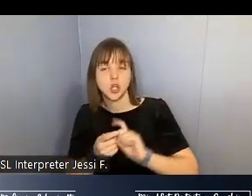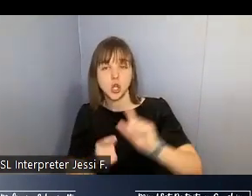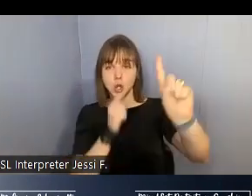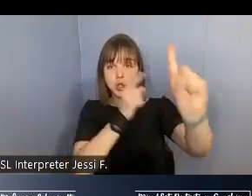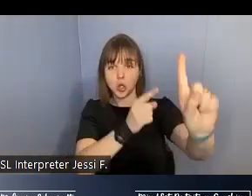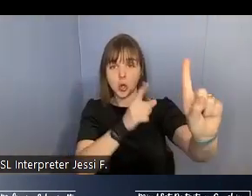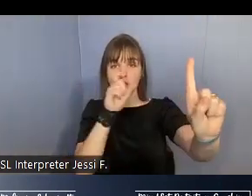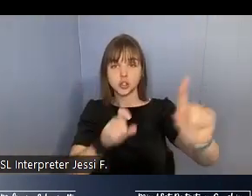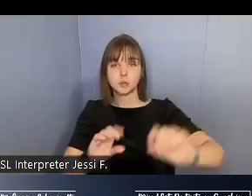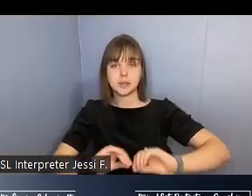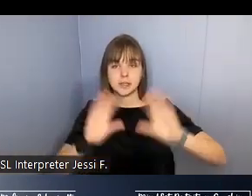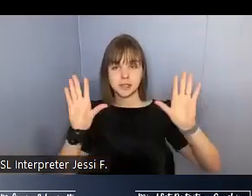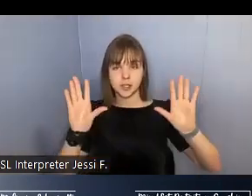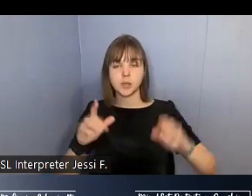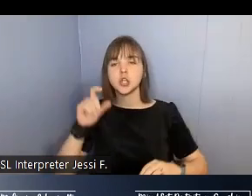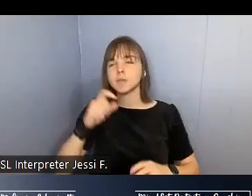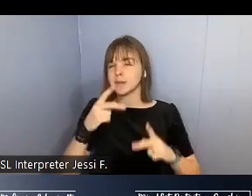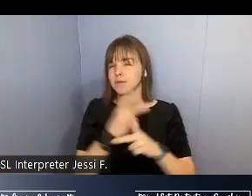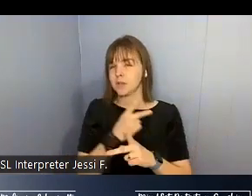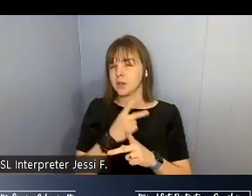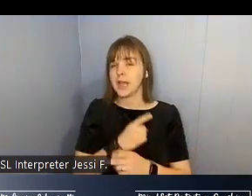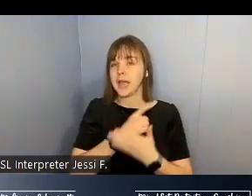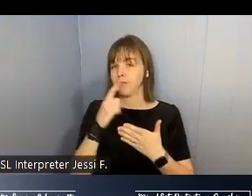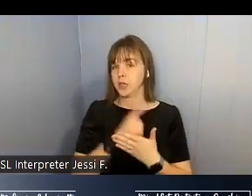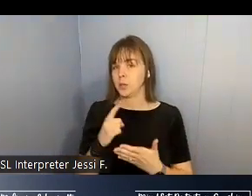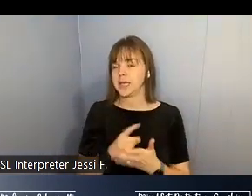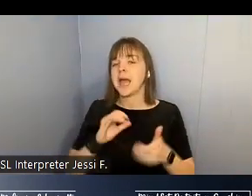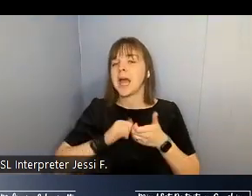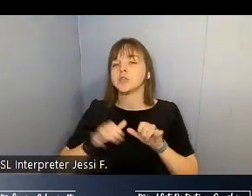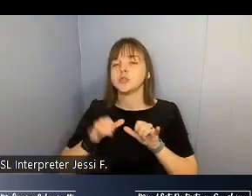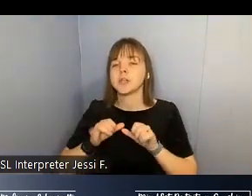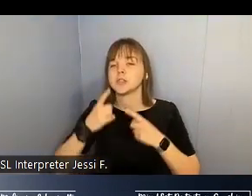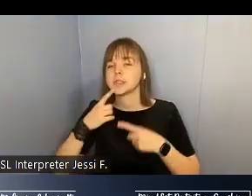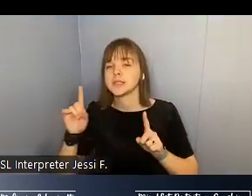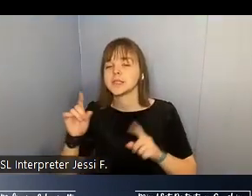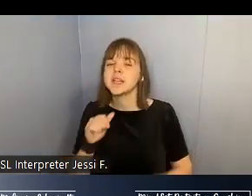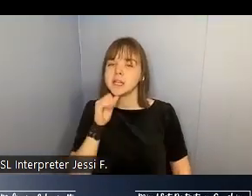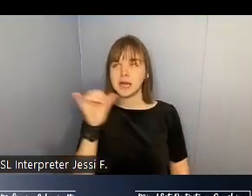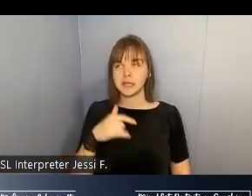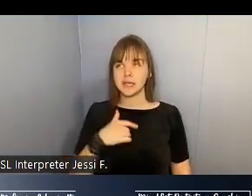Consider regular daily/weekly markers of success instead of waiting for some arbitrary random finish line